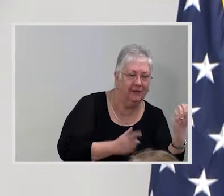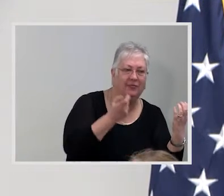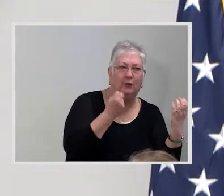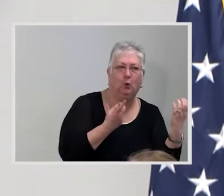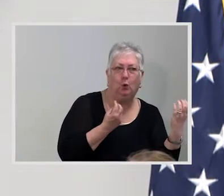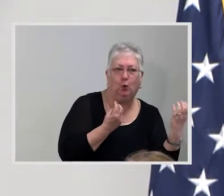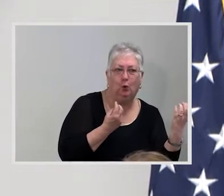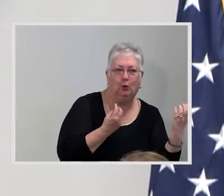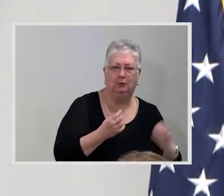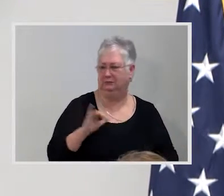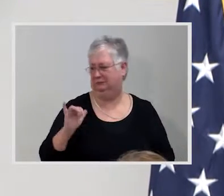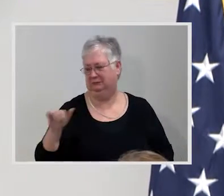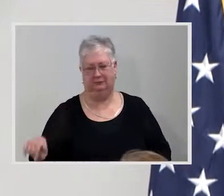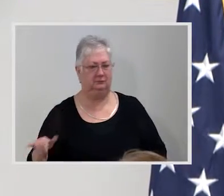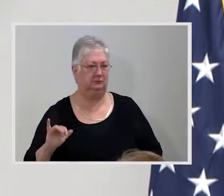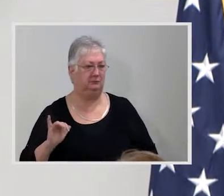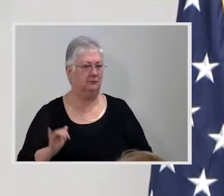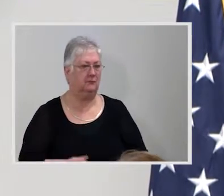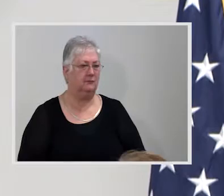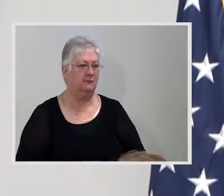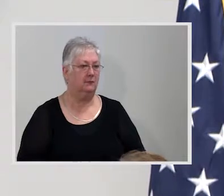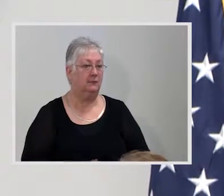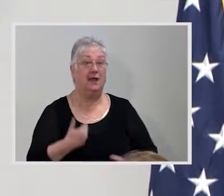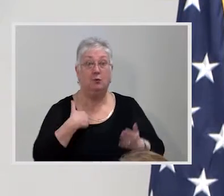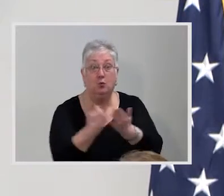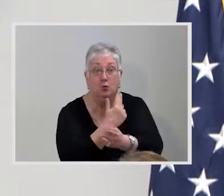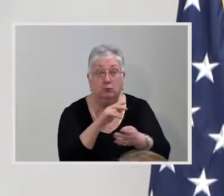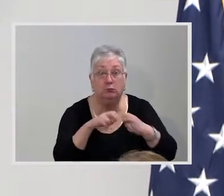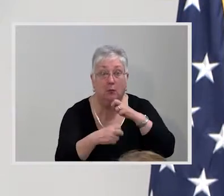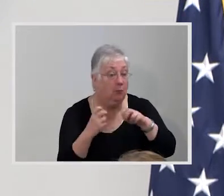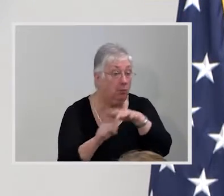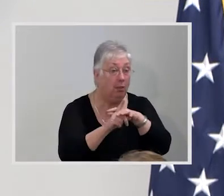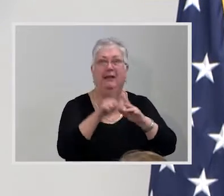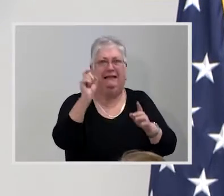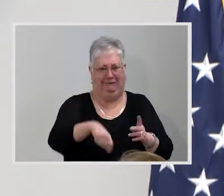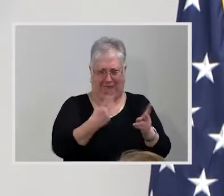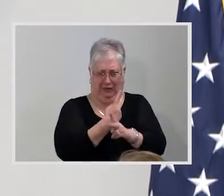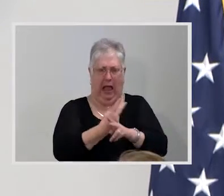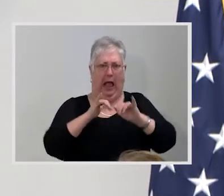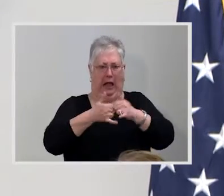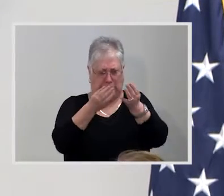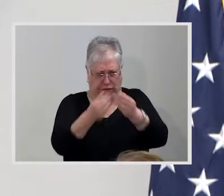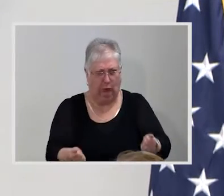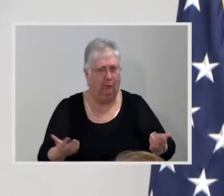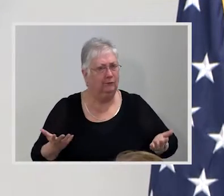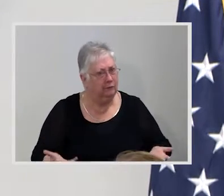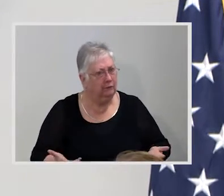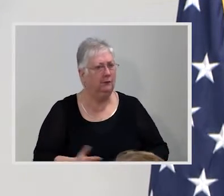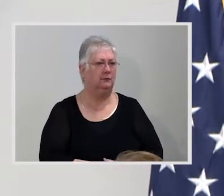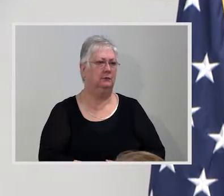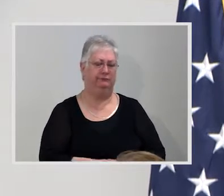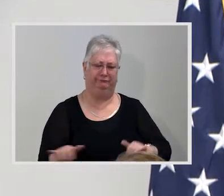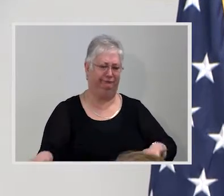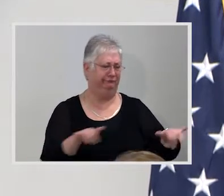AND WE HAVE TO FIGURE OUT A WAY TO DO THAT. WE WILL EITHER LOOK AT WHAT WE ARE SPENDING NOW AND HOW TO CUT